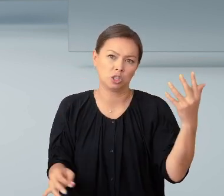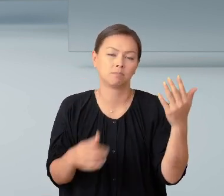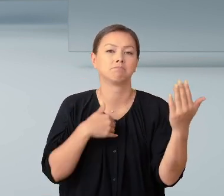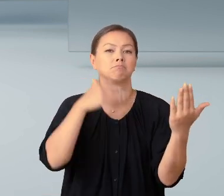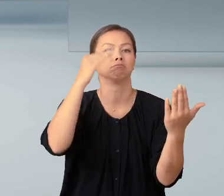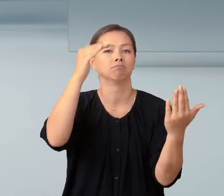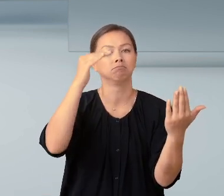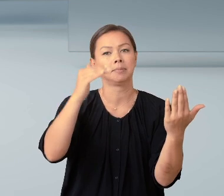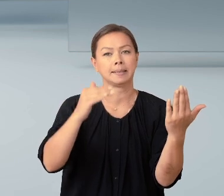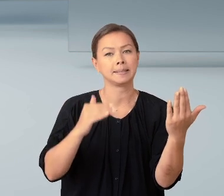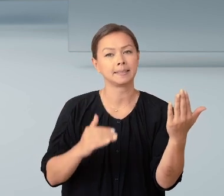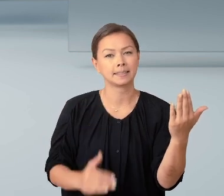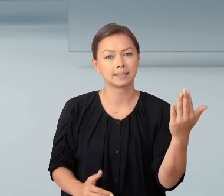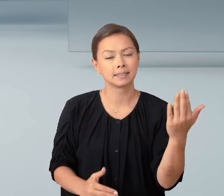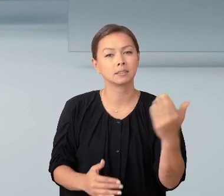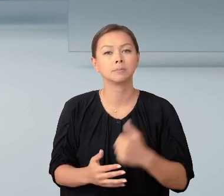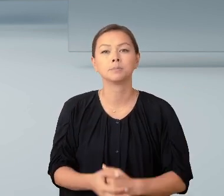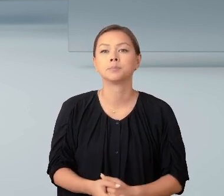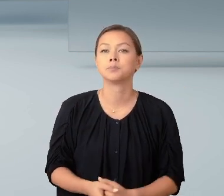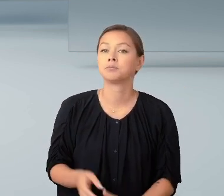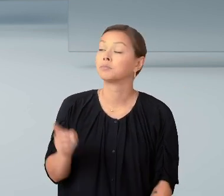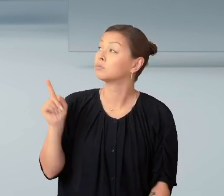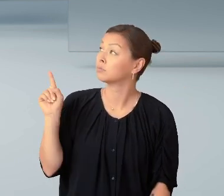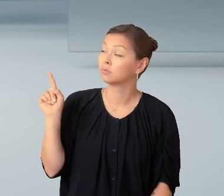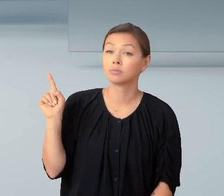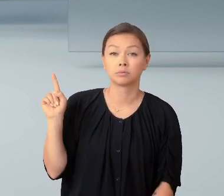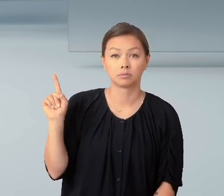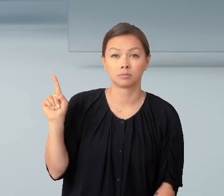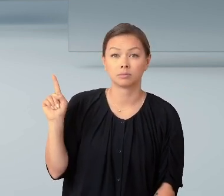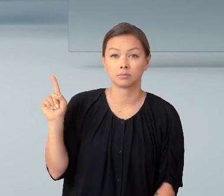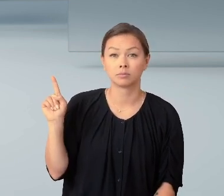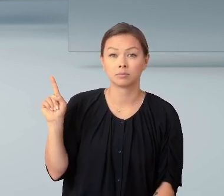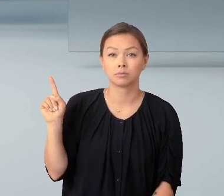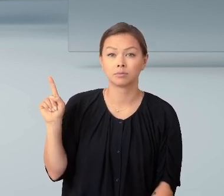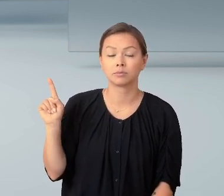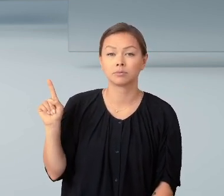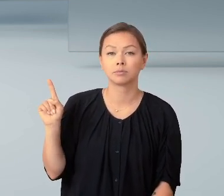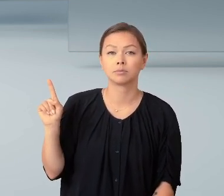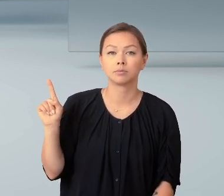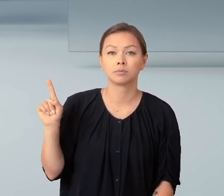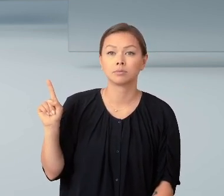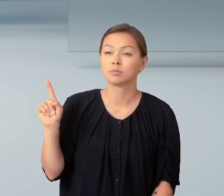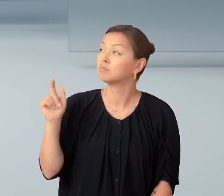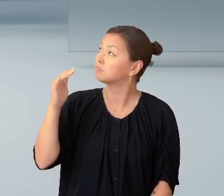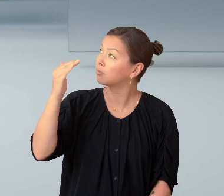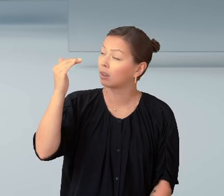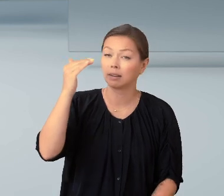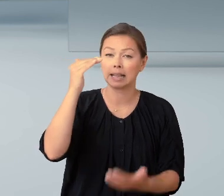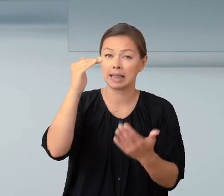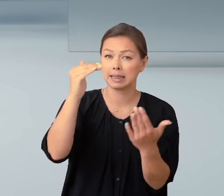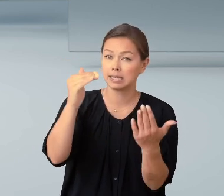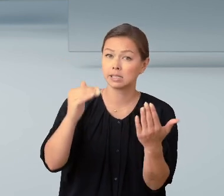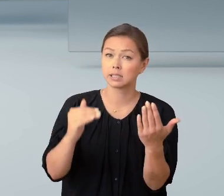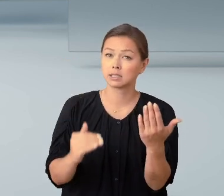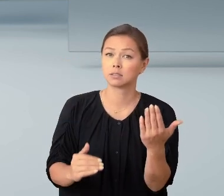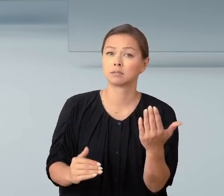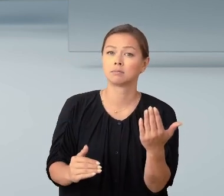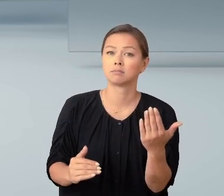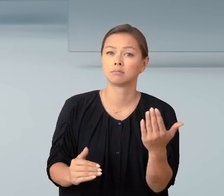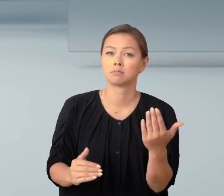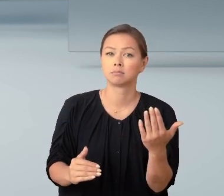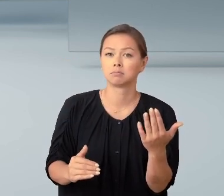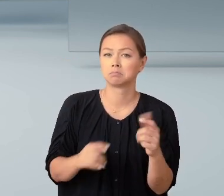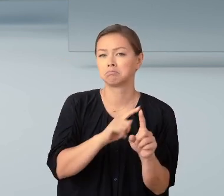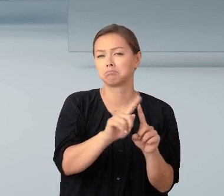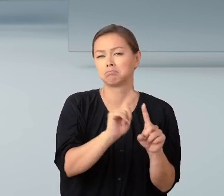case of this one here, if I wanted to take a look at this as a list